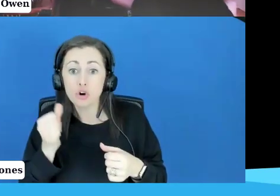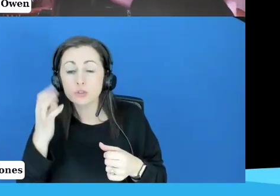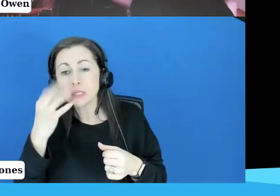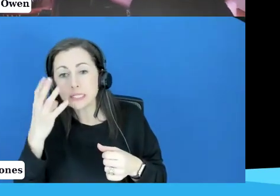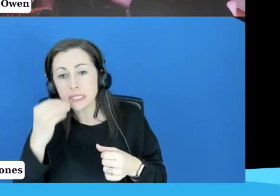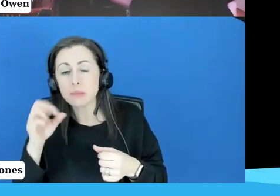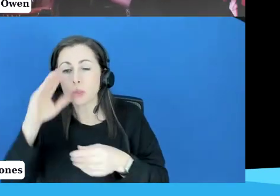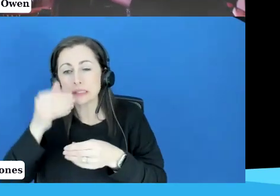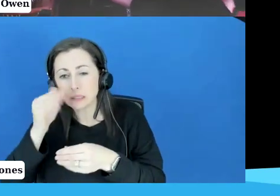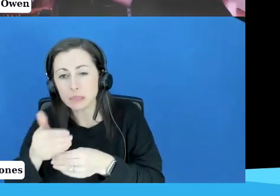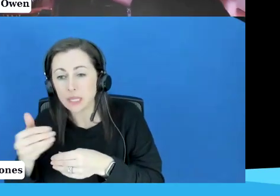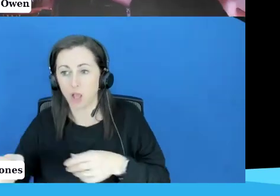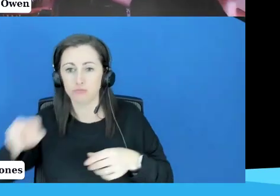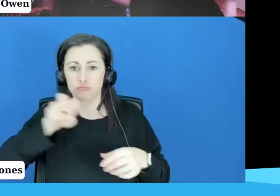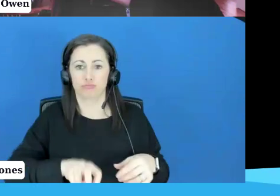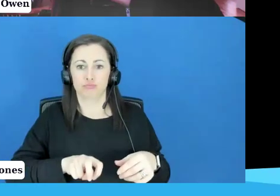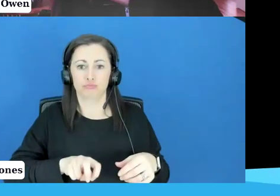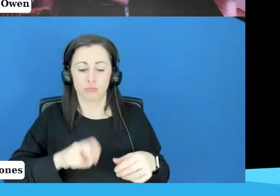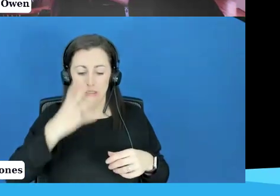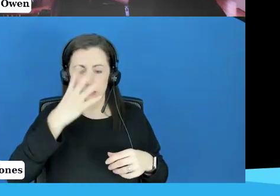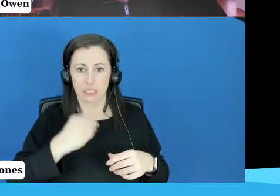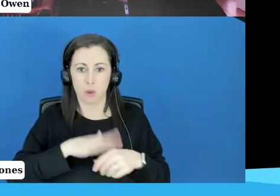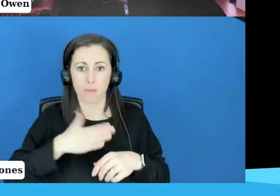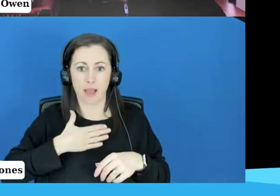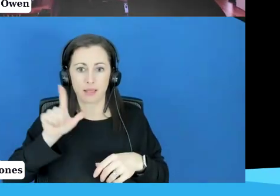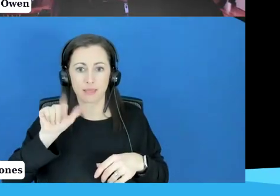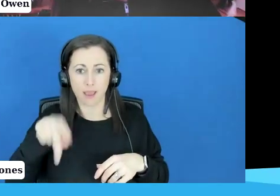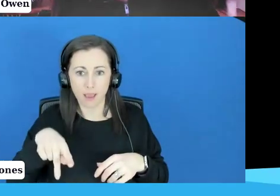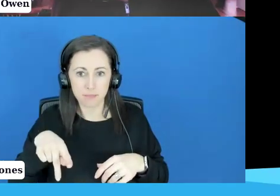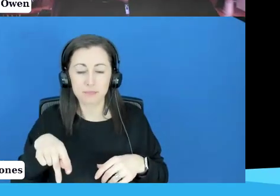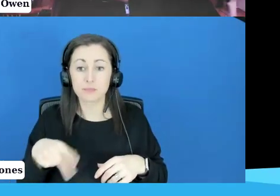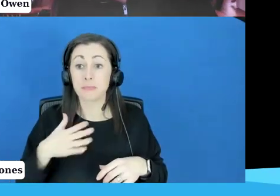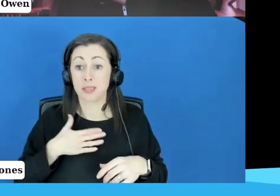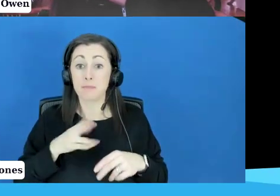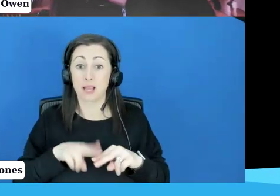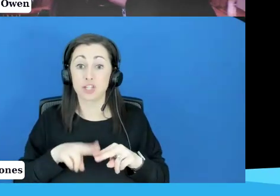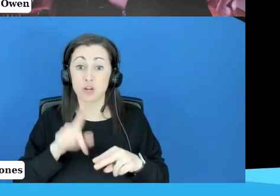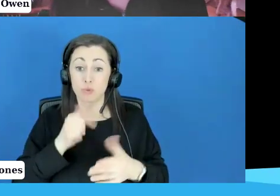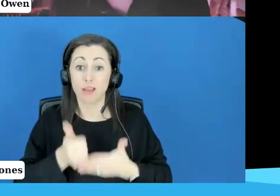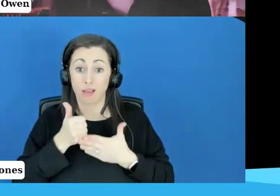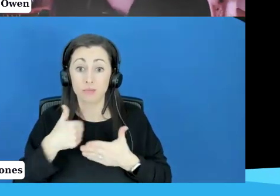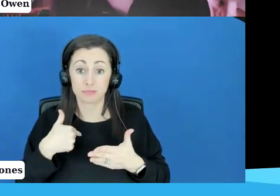and they'll fall asleep on my lap while I'm holding them. I feel like my chair is really an asset to the things